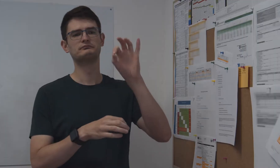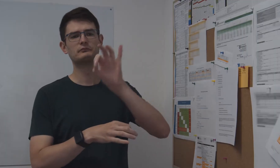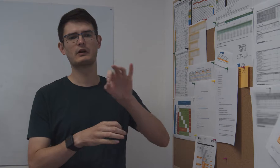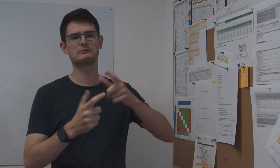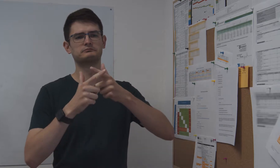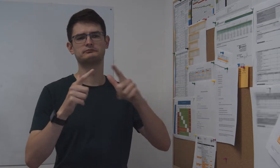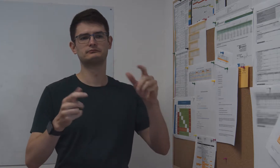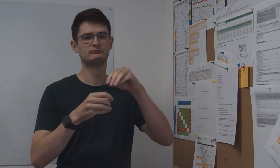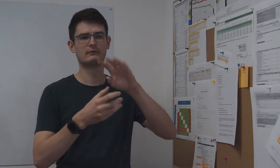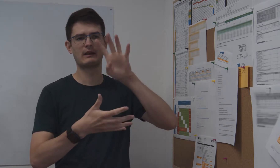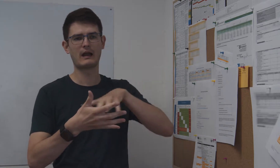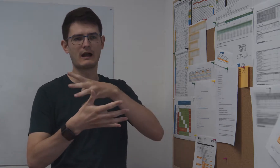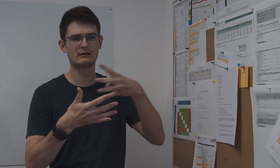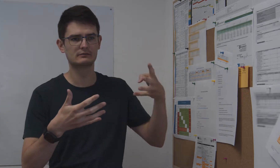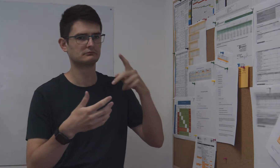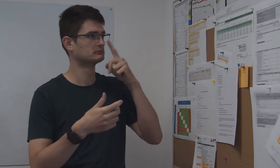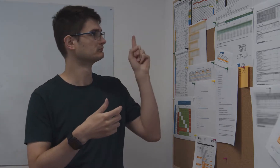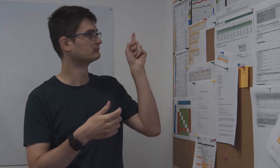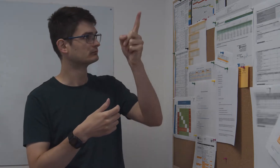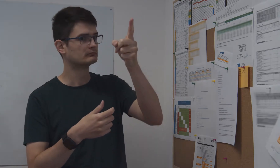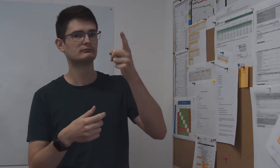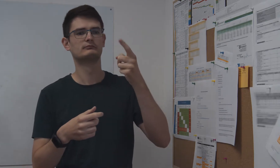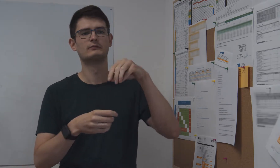I do various projects here, as you can see in the timetable,